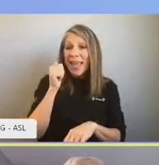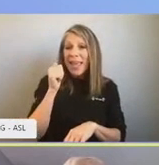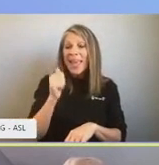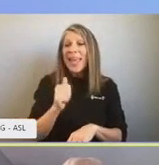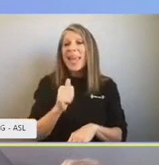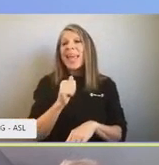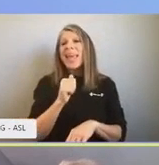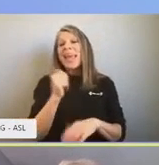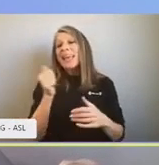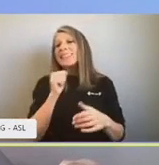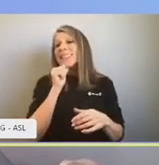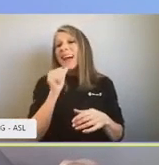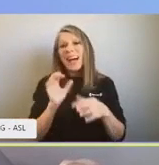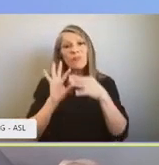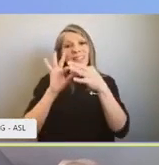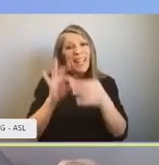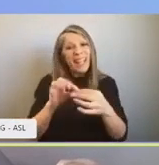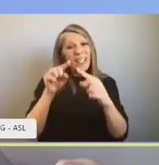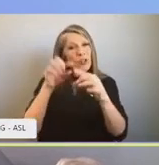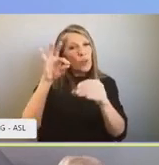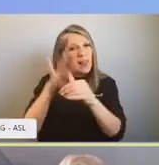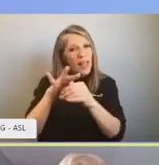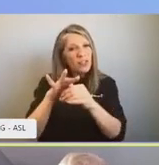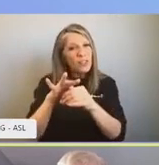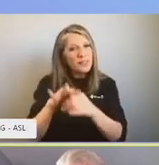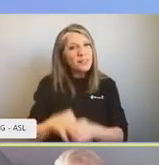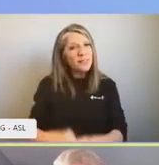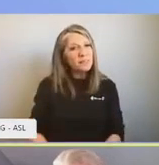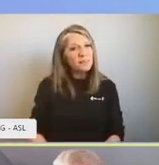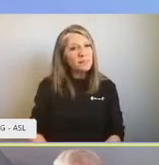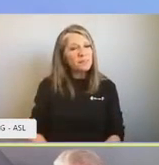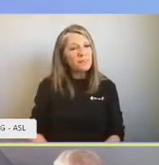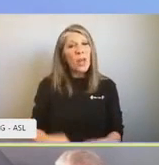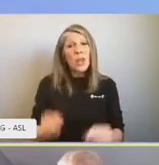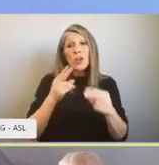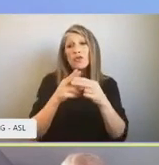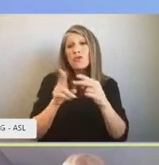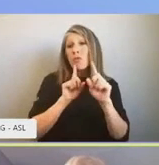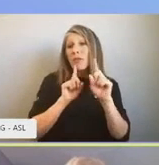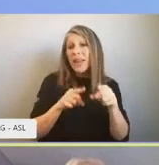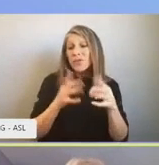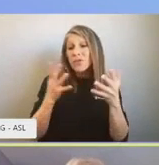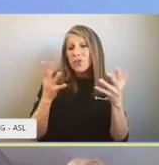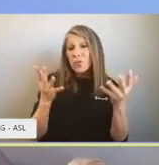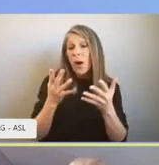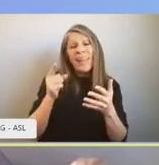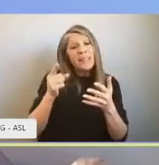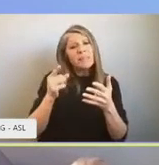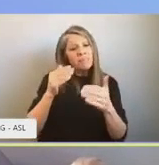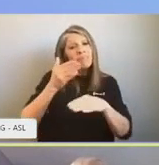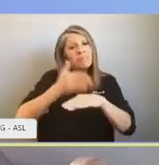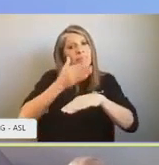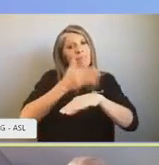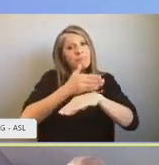in your mind, I about hope you will, why things that maybe you do do everyday